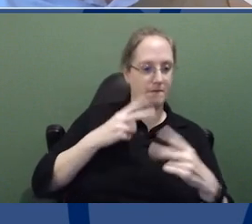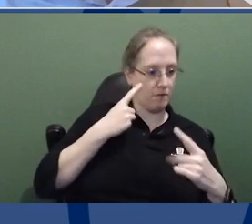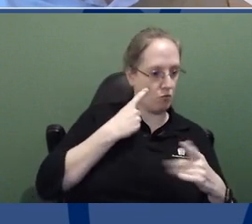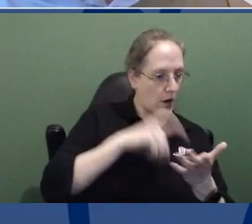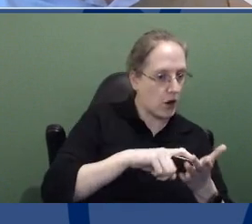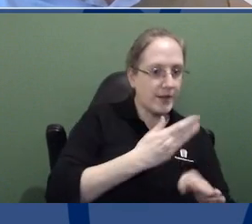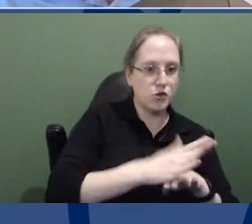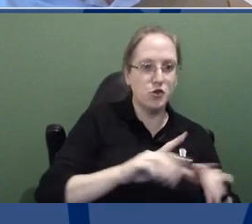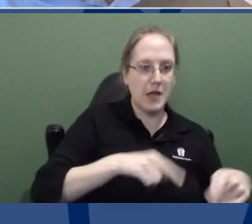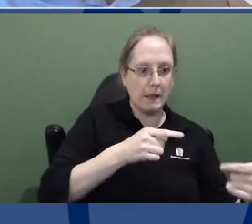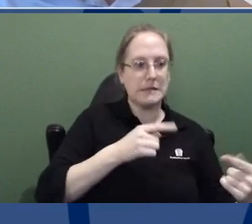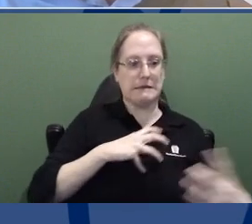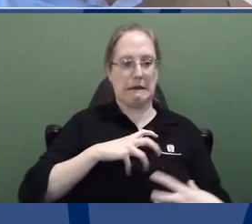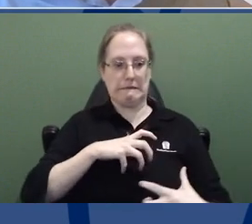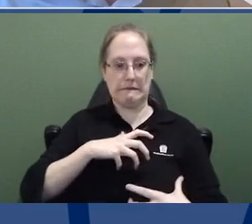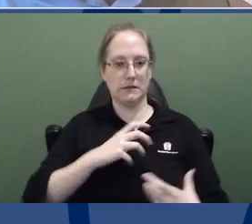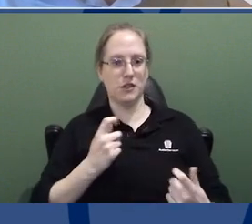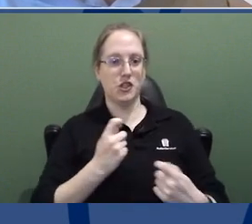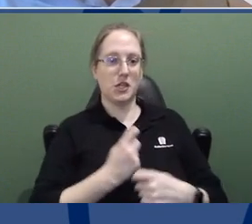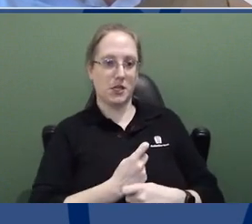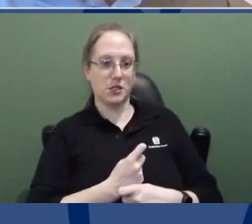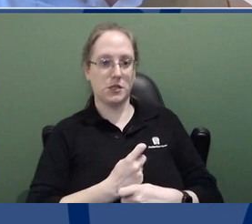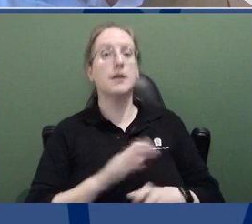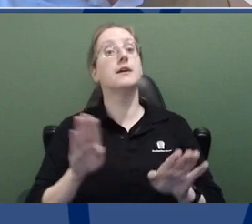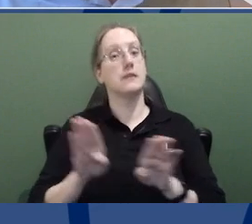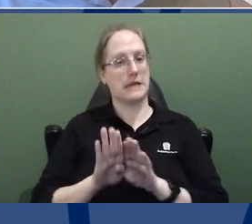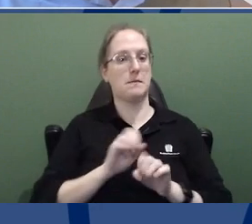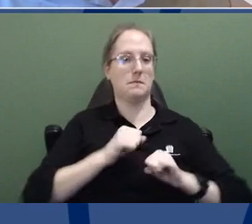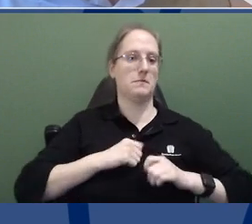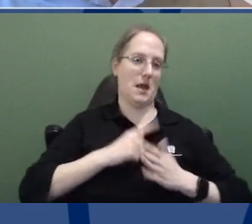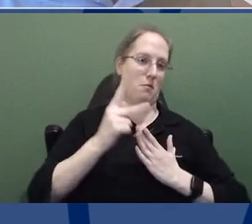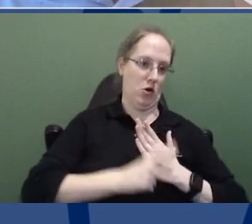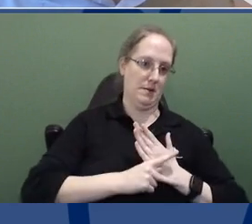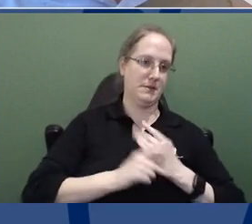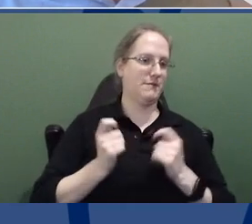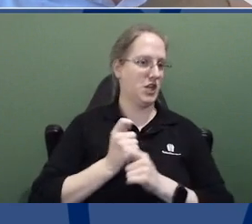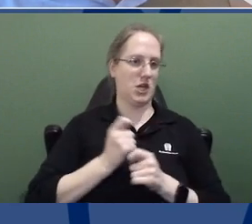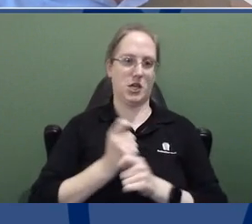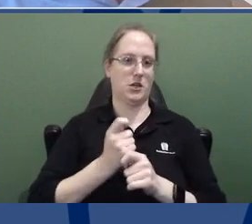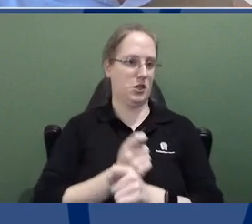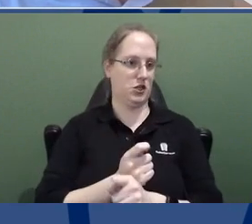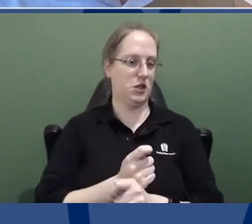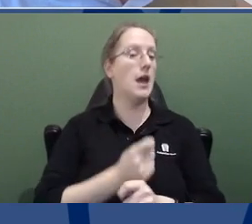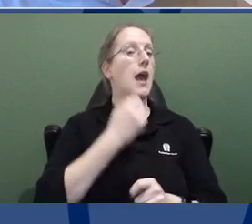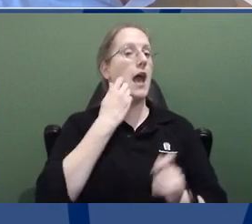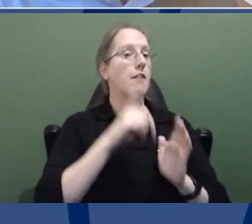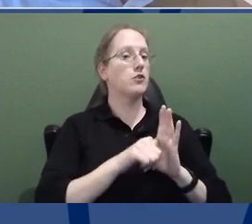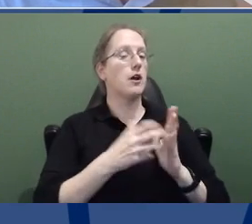case for our programs also. With those three announcements, each time we've moved to get